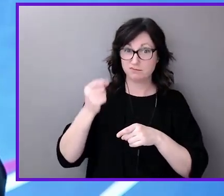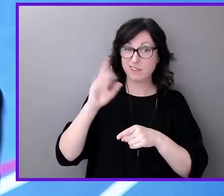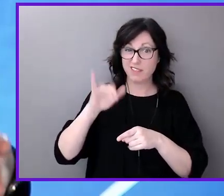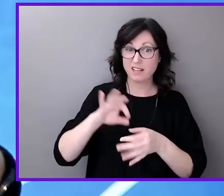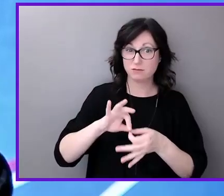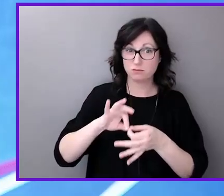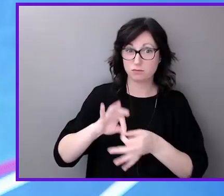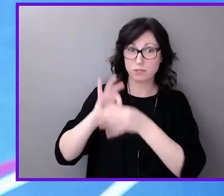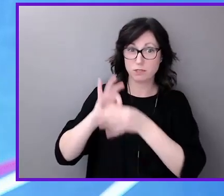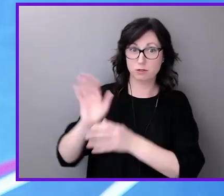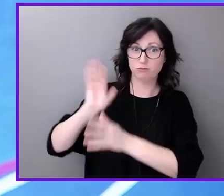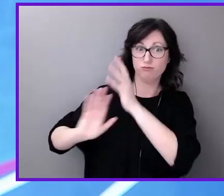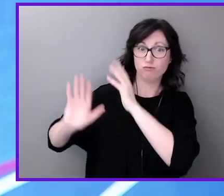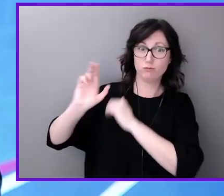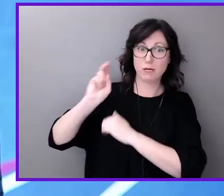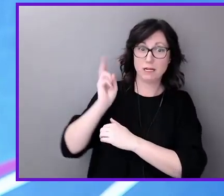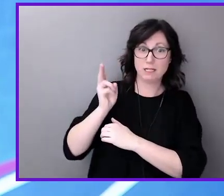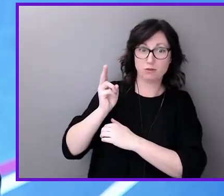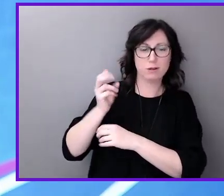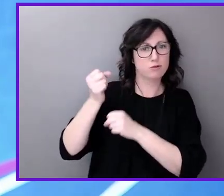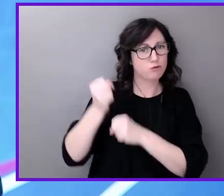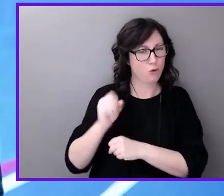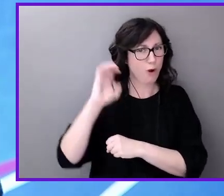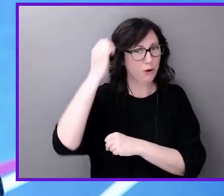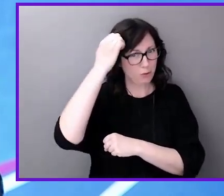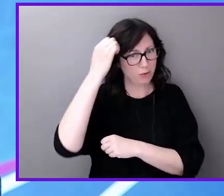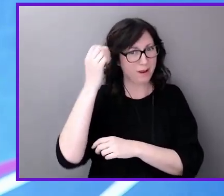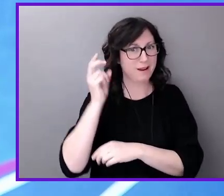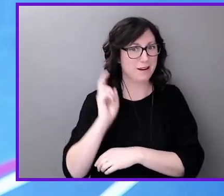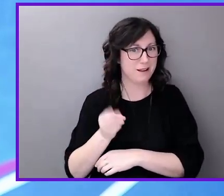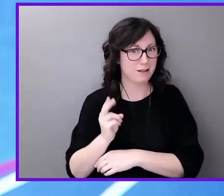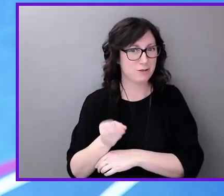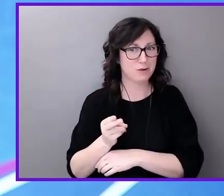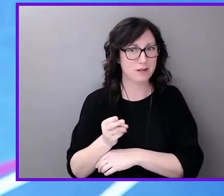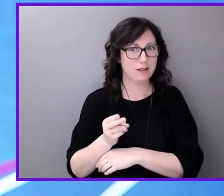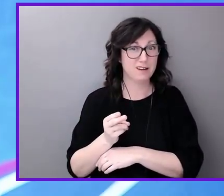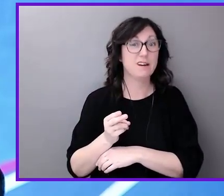mostly Eurocentric, and often from a very colonialist perspective.